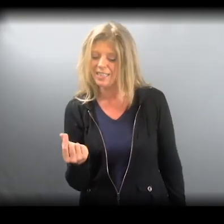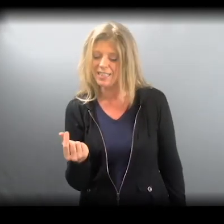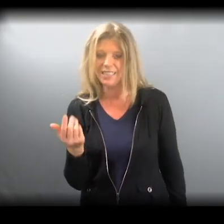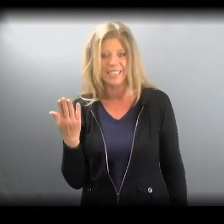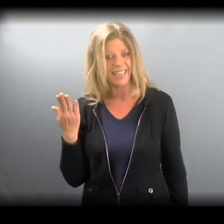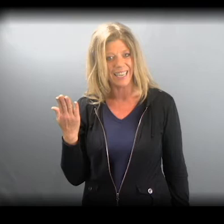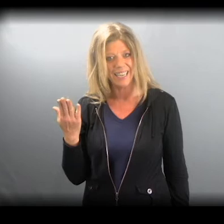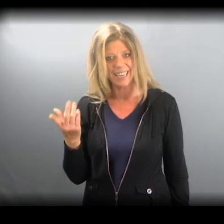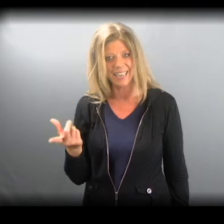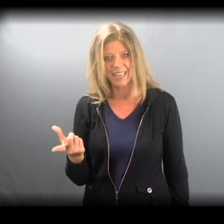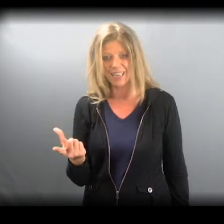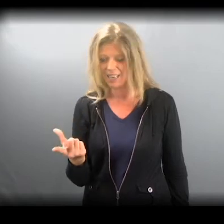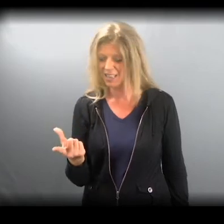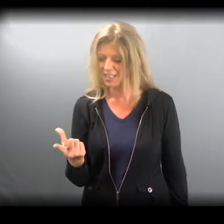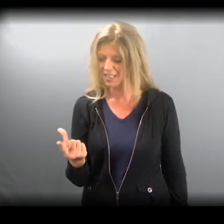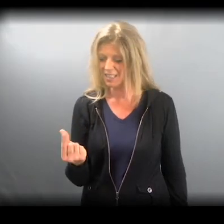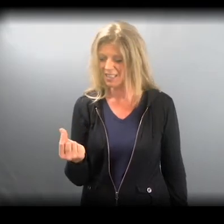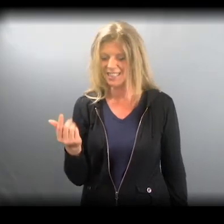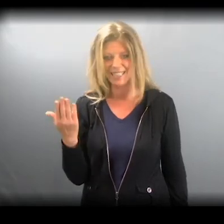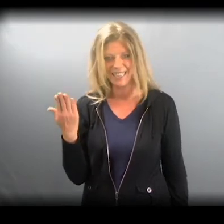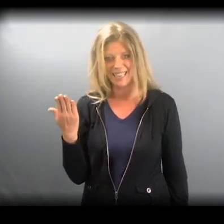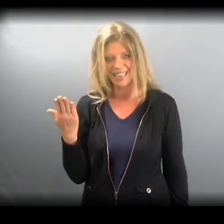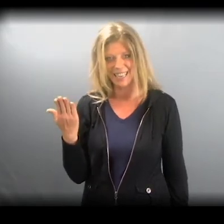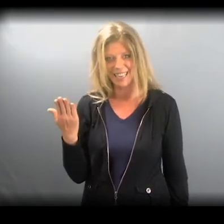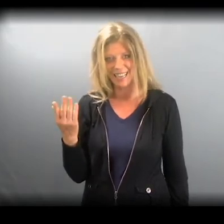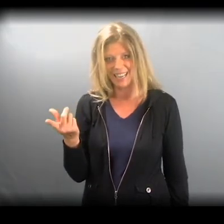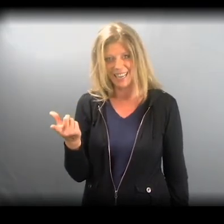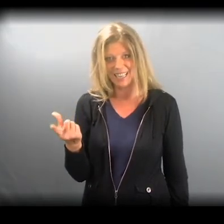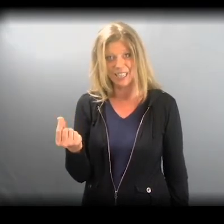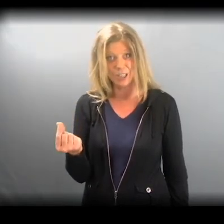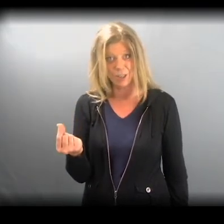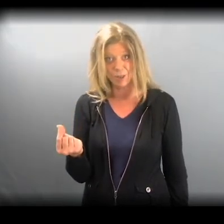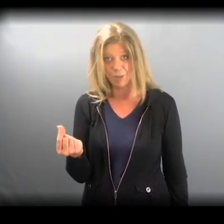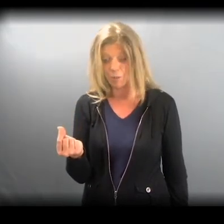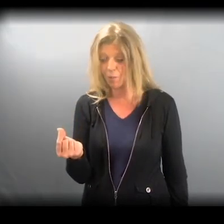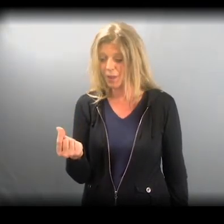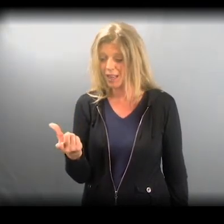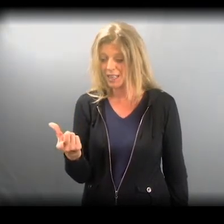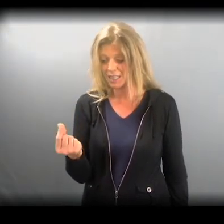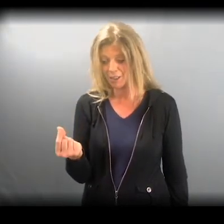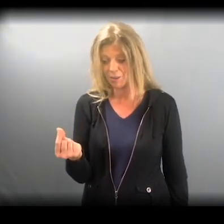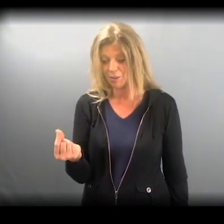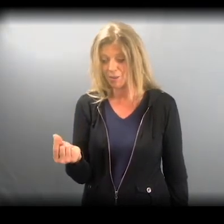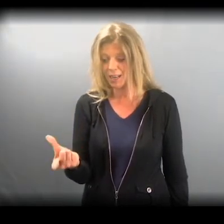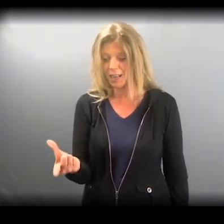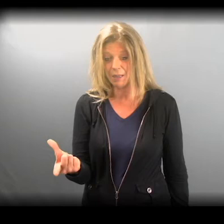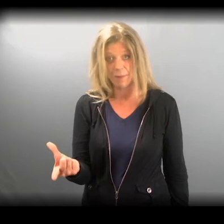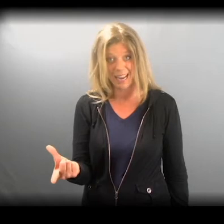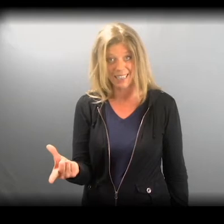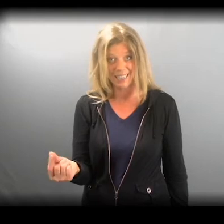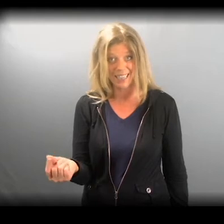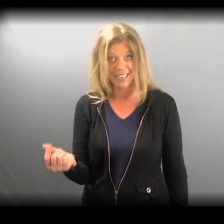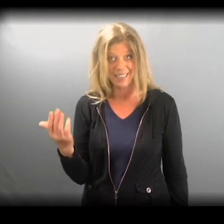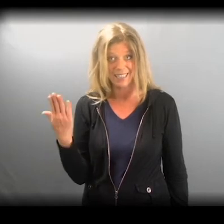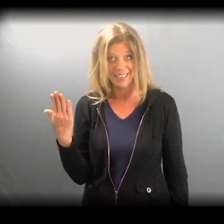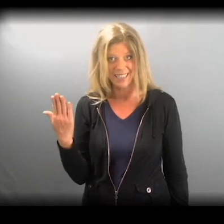DID DO Past tense.